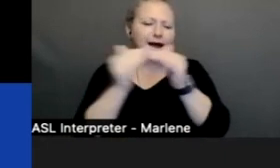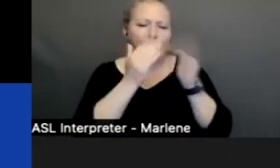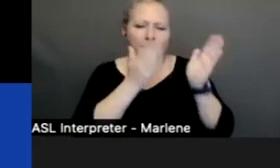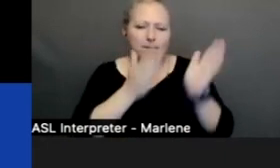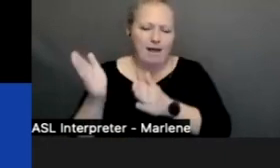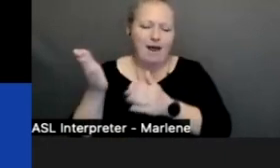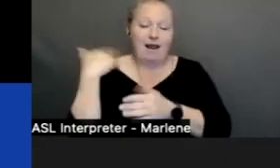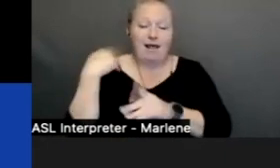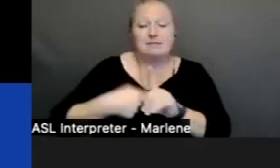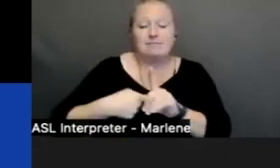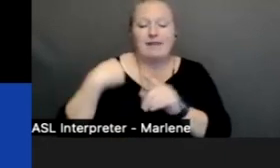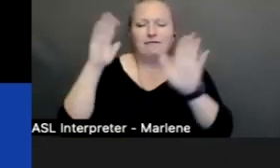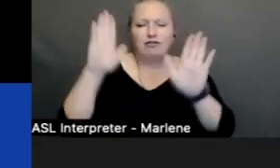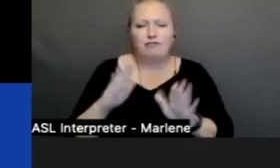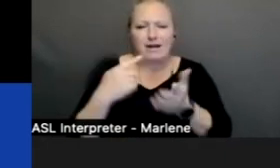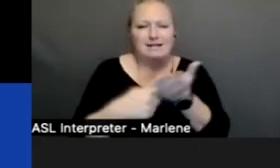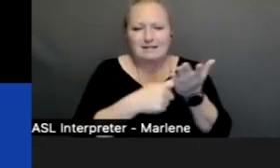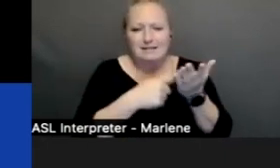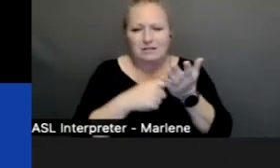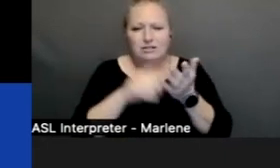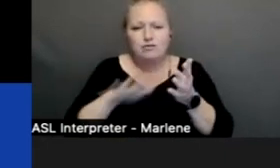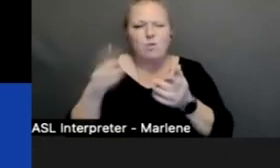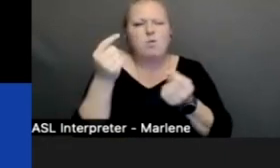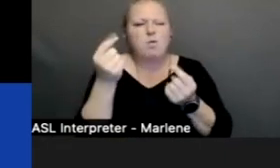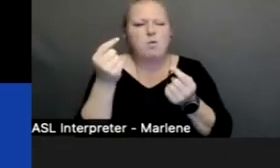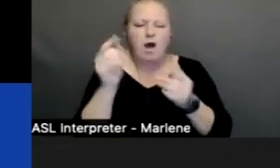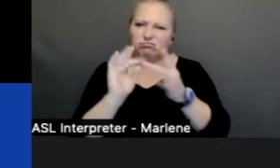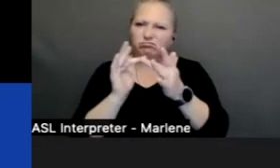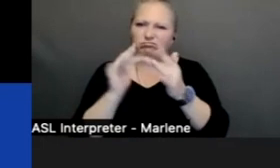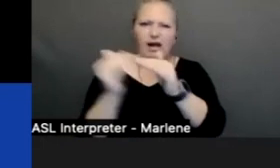So last month, we had some great discussions around what is digital equity and why it's